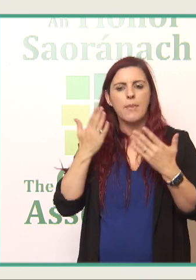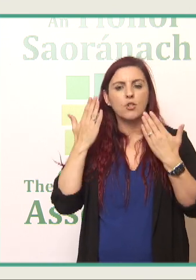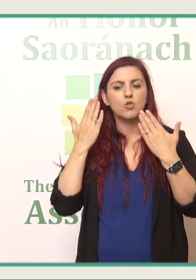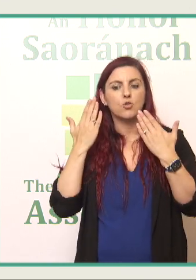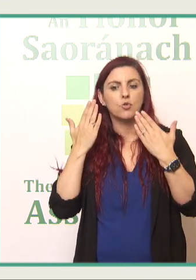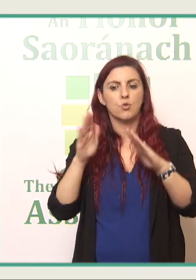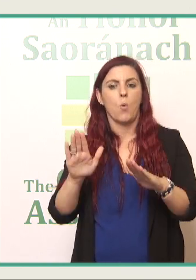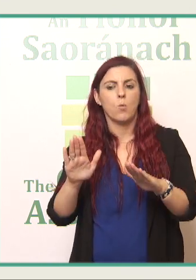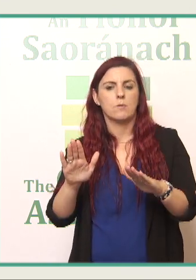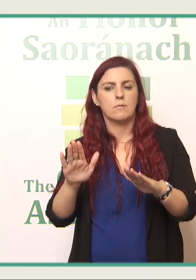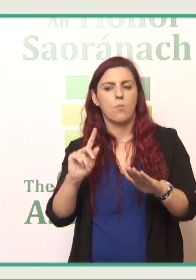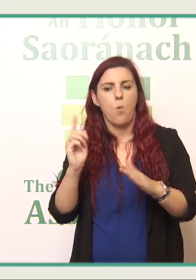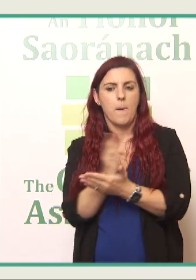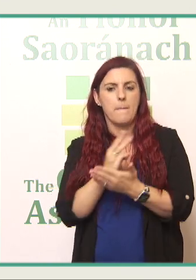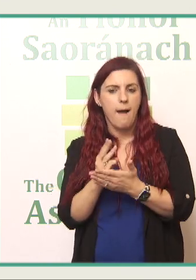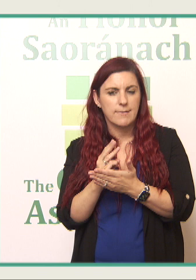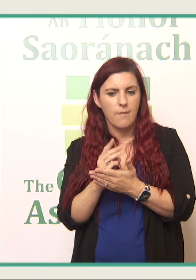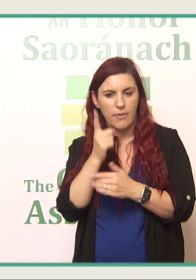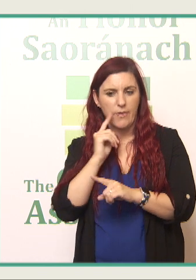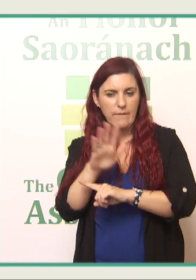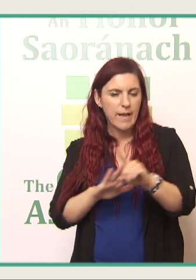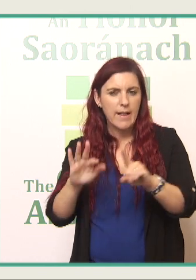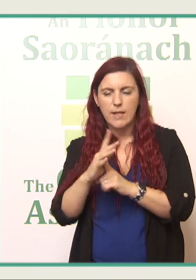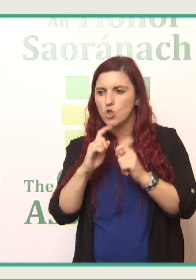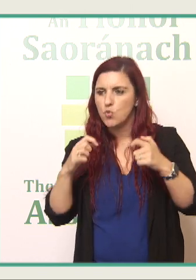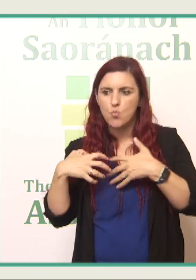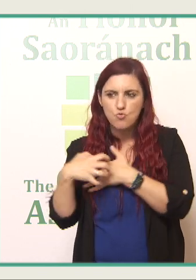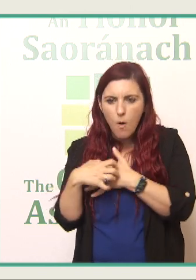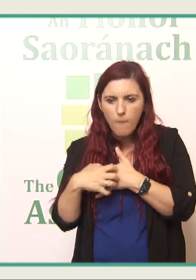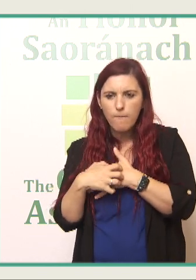never get into and just kind of maybe it's too wet or too rough or too difficult to corner and so it